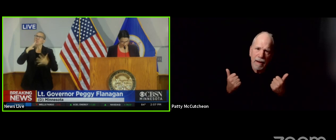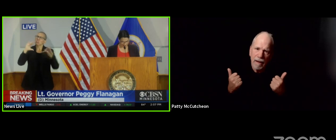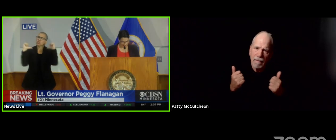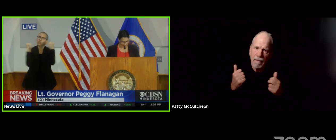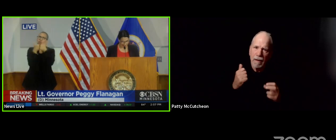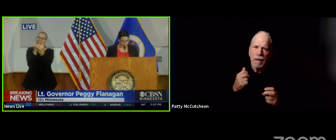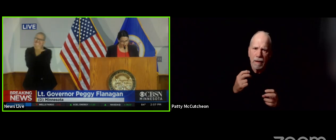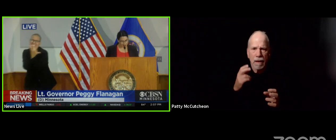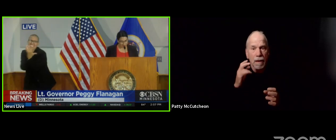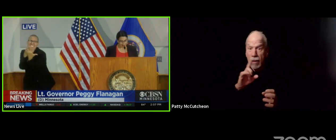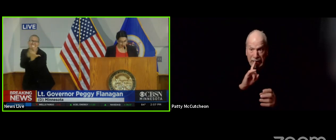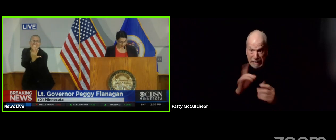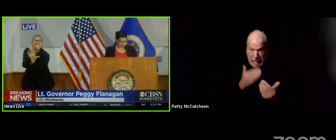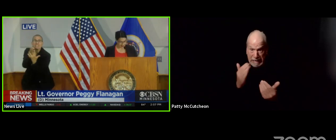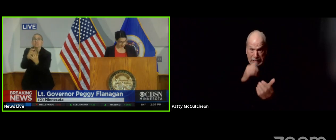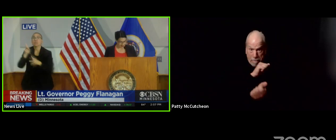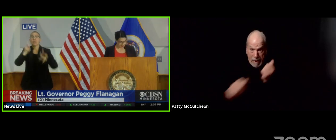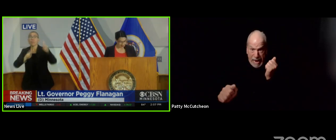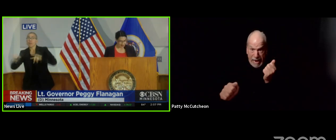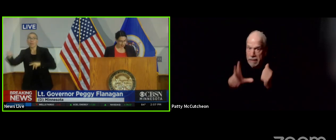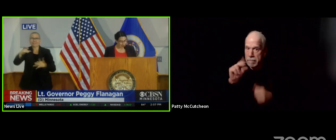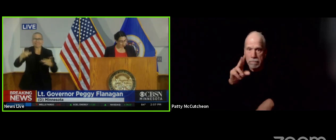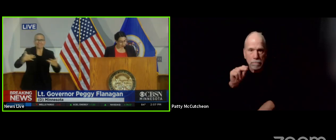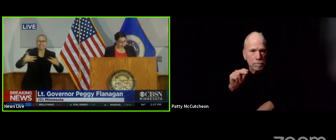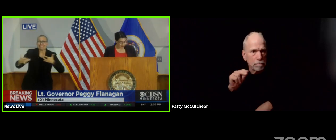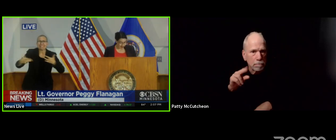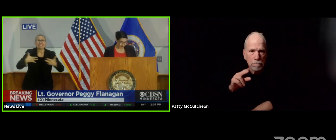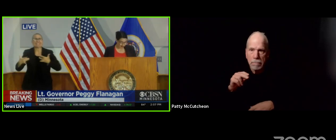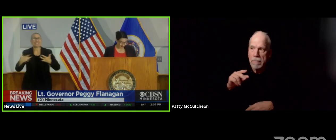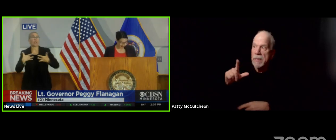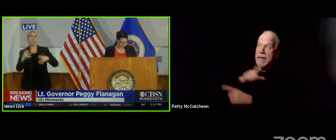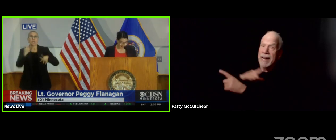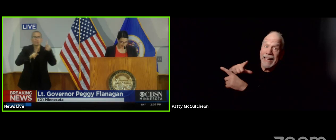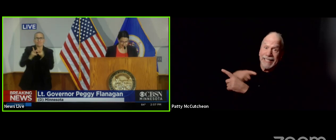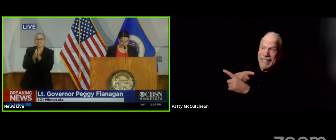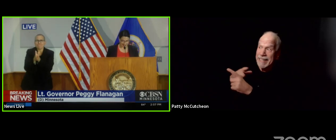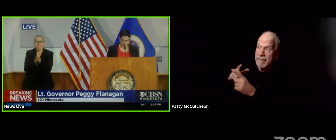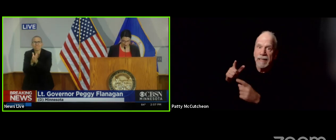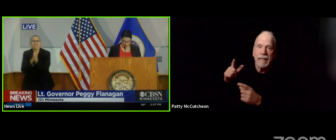AND, ABOVE ALL ELSE, A MOTHER'S LOVE DIDN'T JUST GET THIS BILL